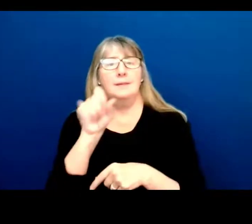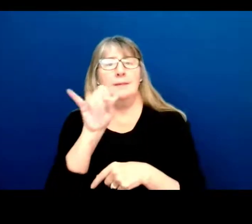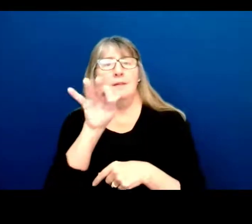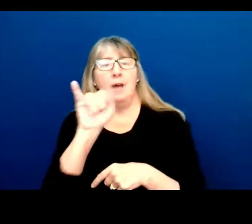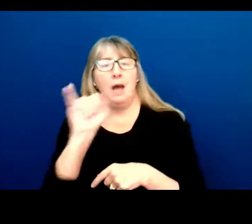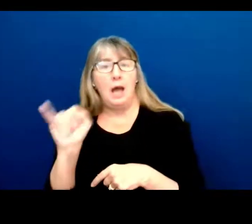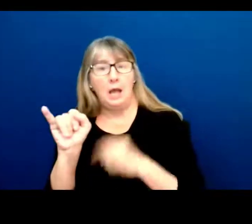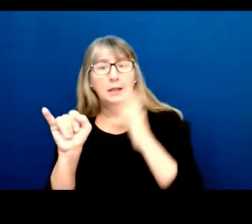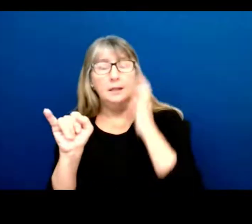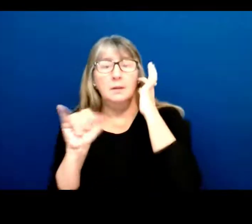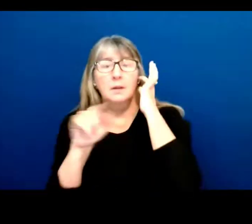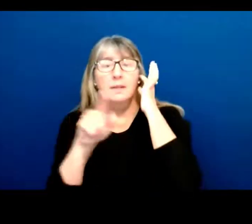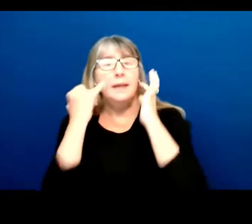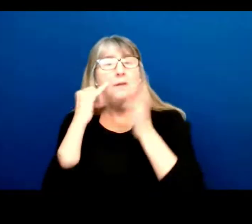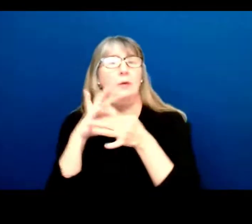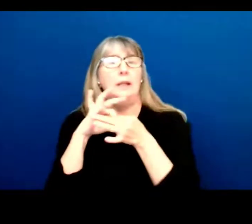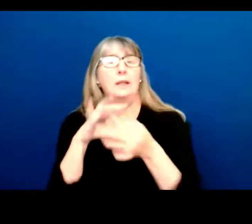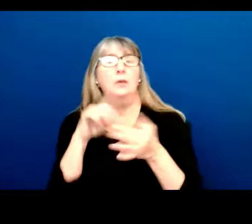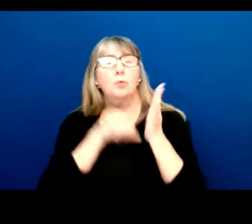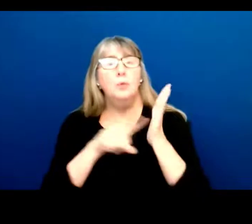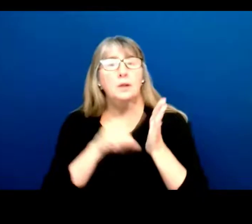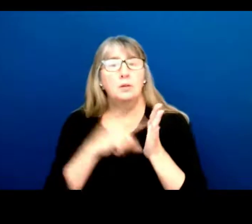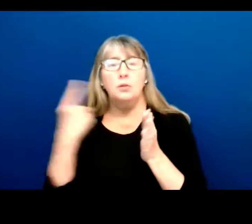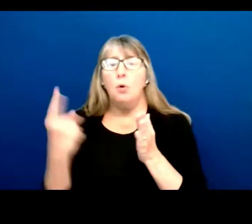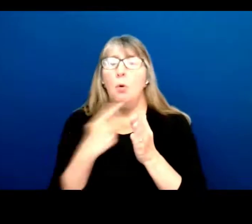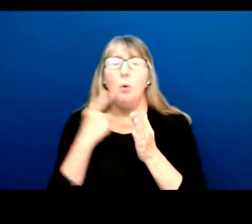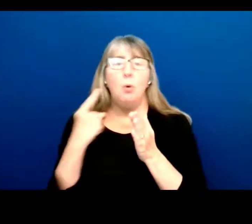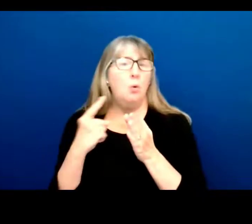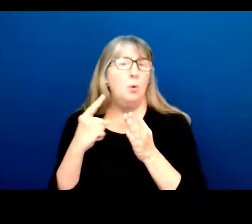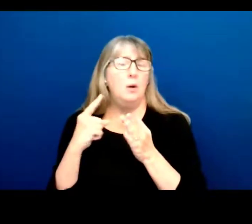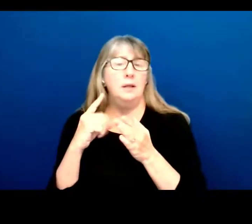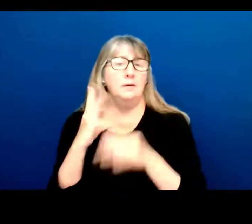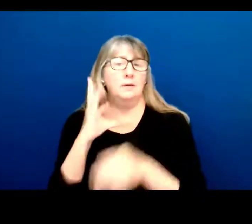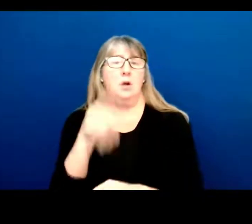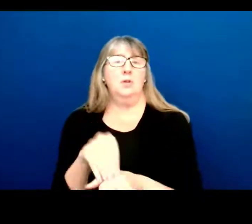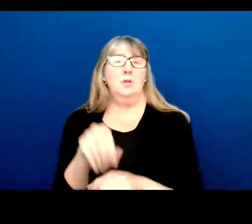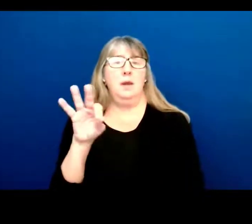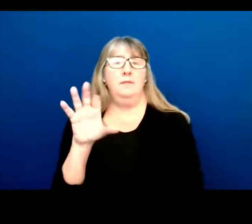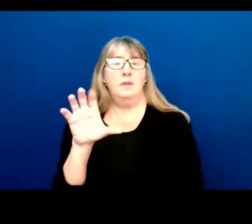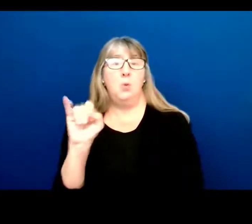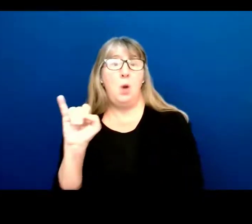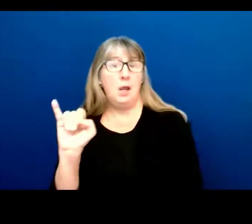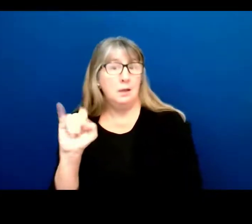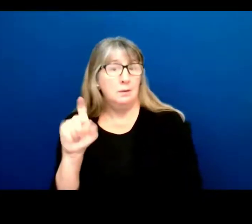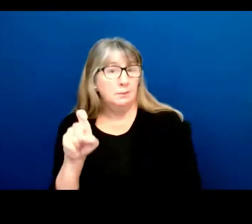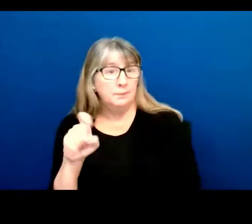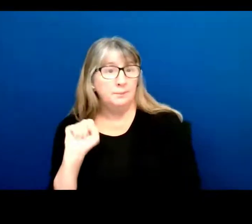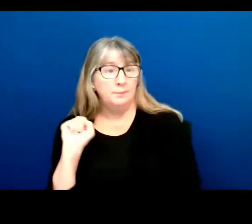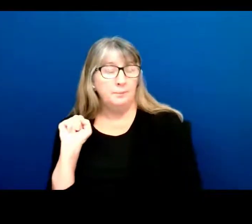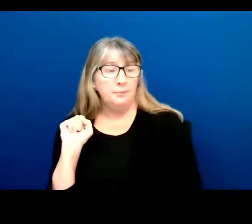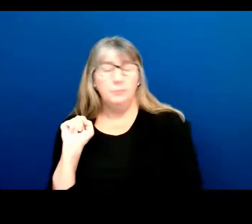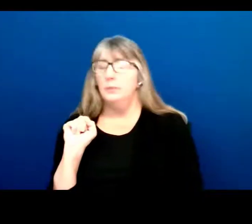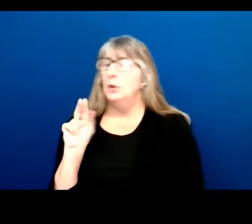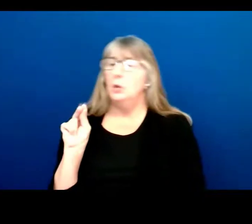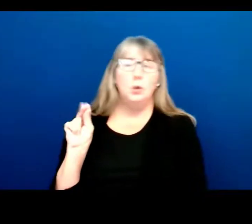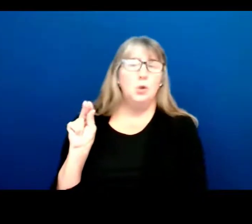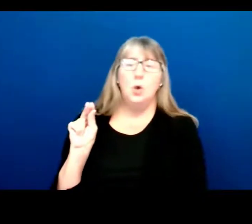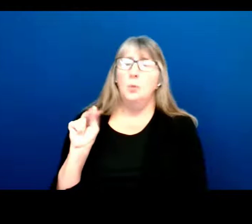that if related to research, always constitute an FCOI?" Kathy Hancock: No. This is .. .